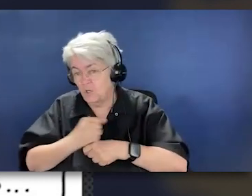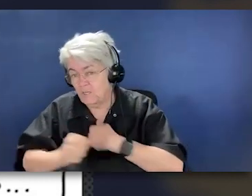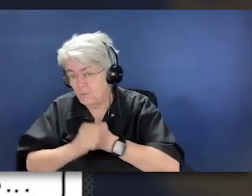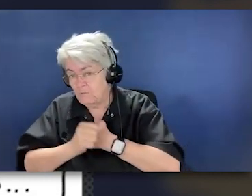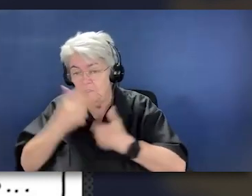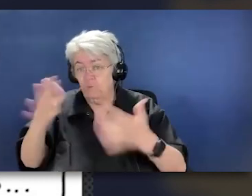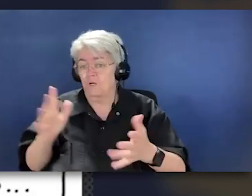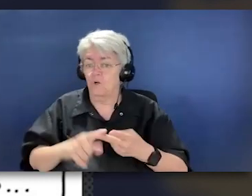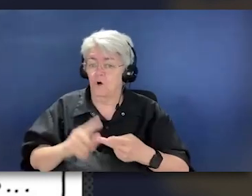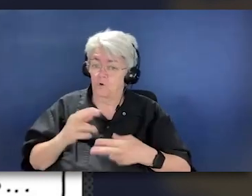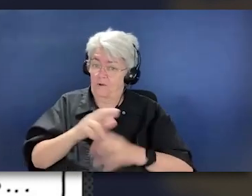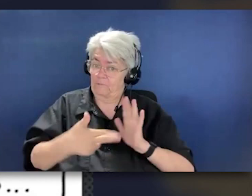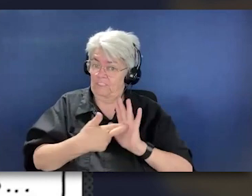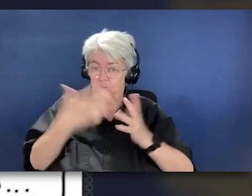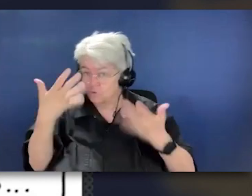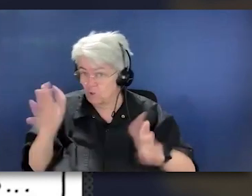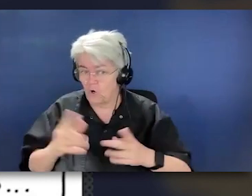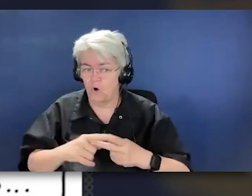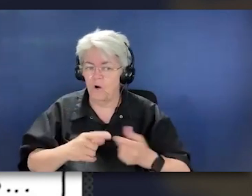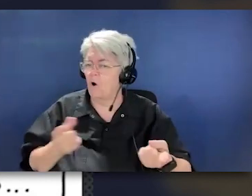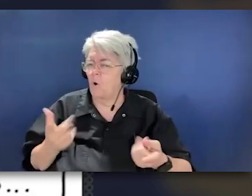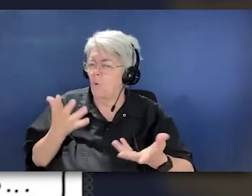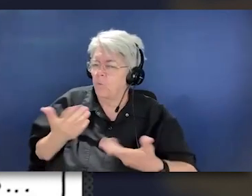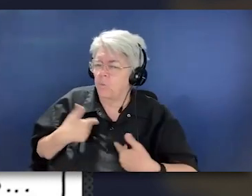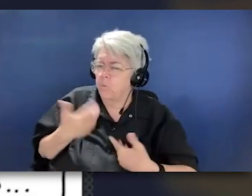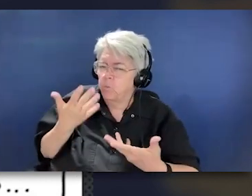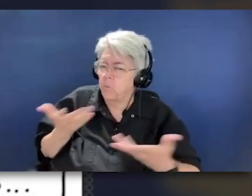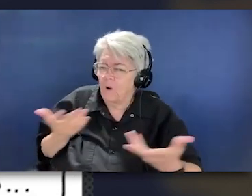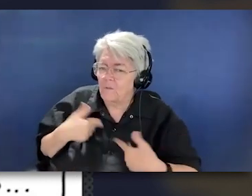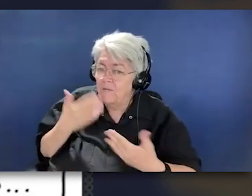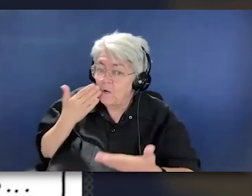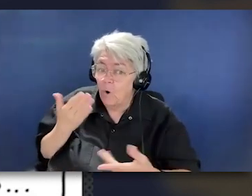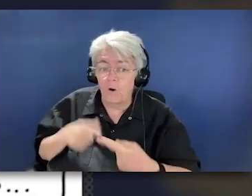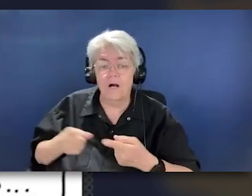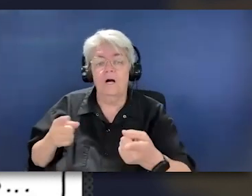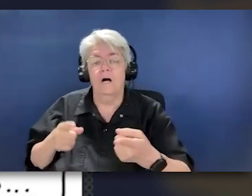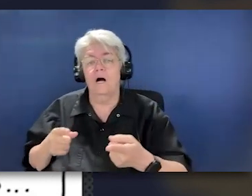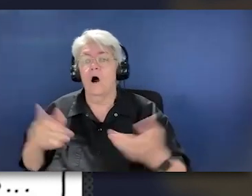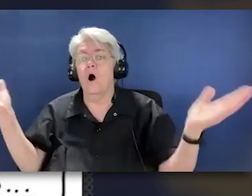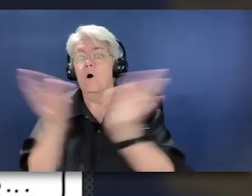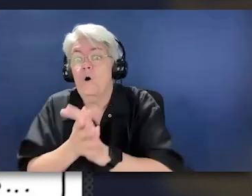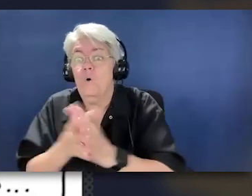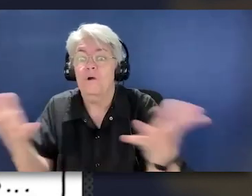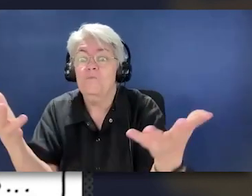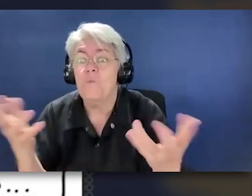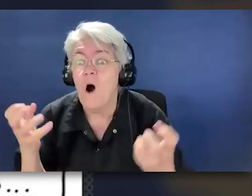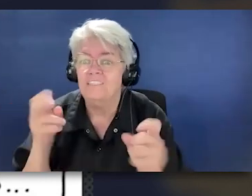she says, "Well, what do we know for sure?" "Only that we want to adopt it everywhere as fast as we